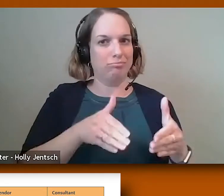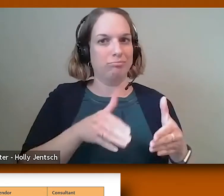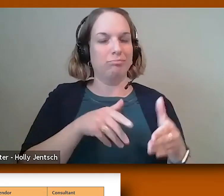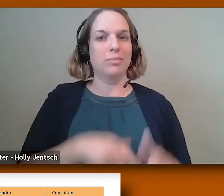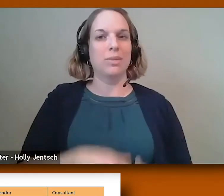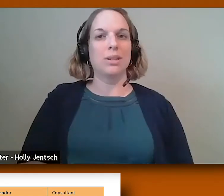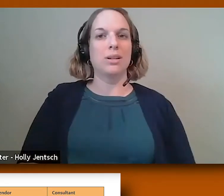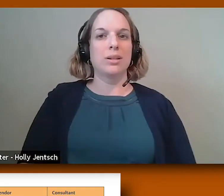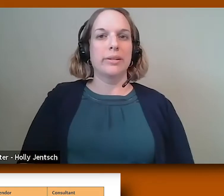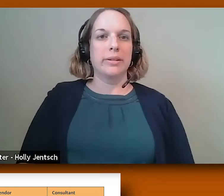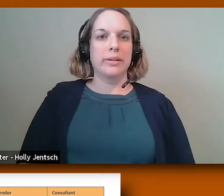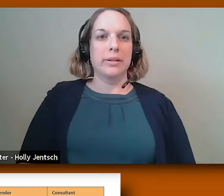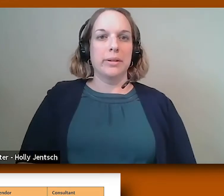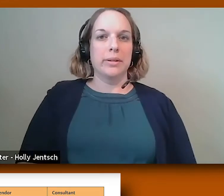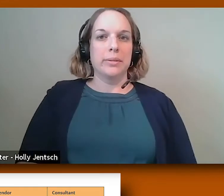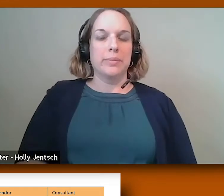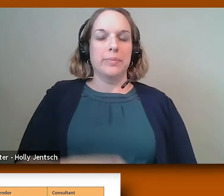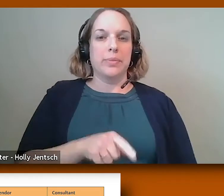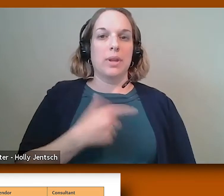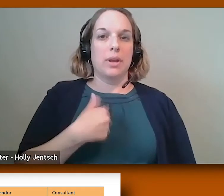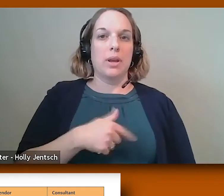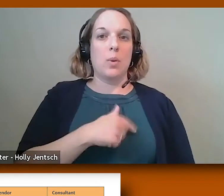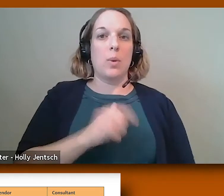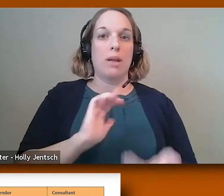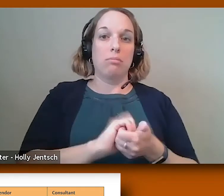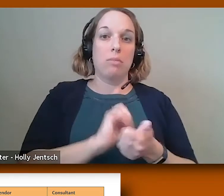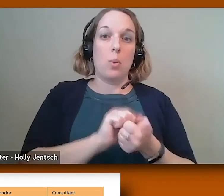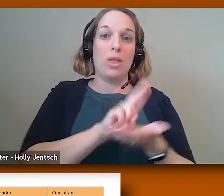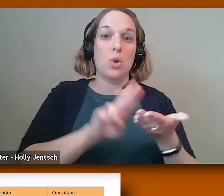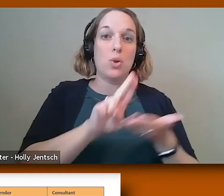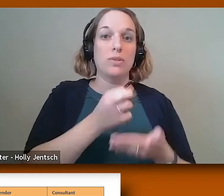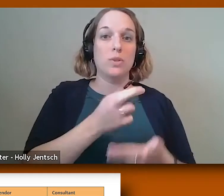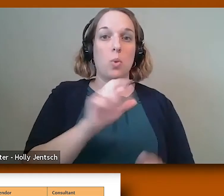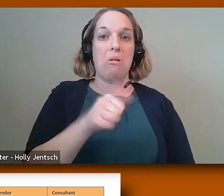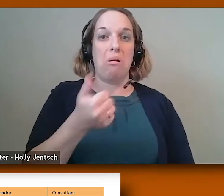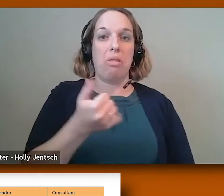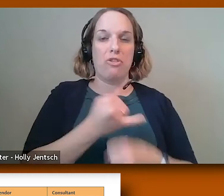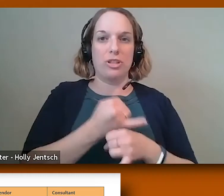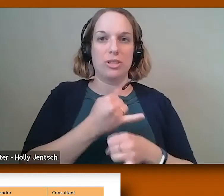with a university or another institution, and they would have to fill out a budget.